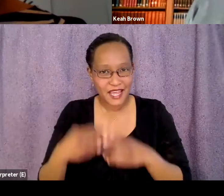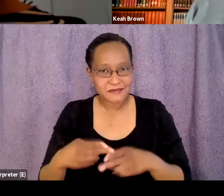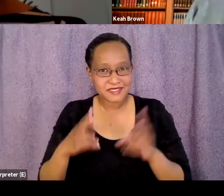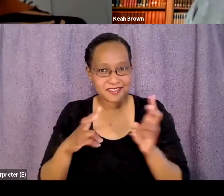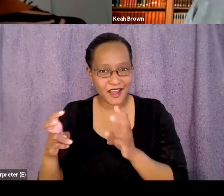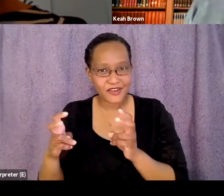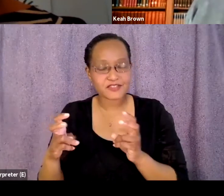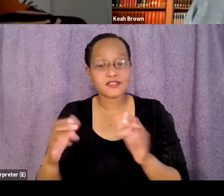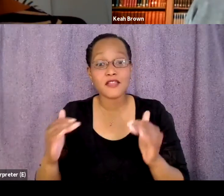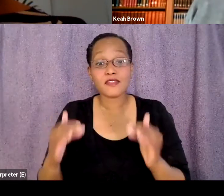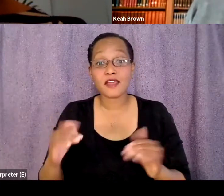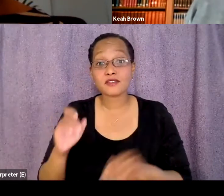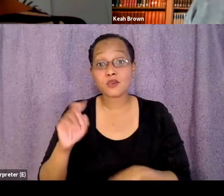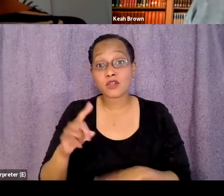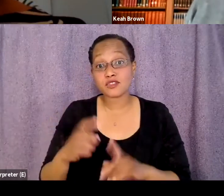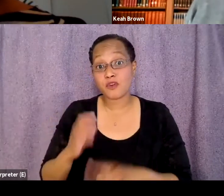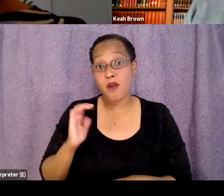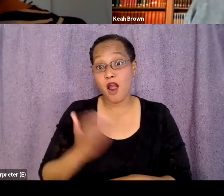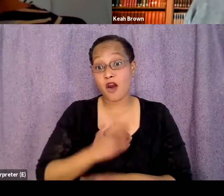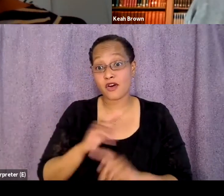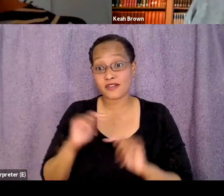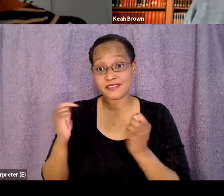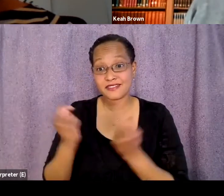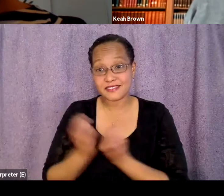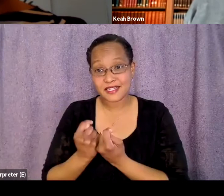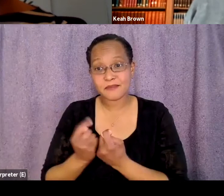from one of one of my team Antonia has a disability specialist for the Disability